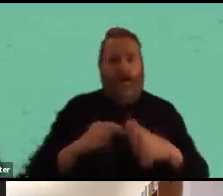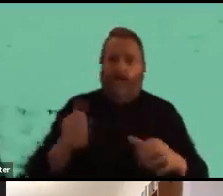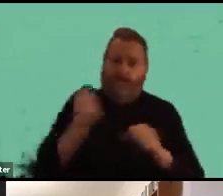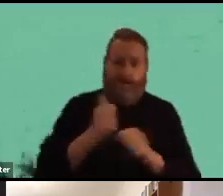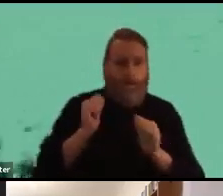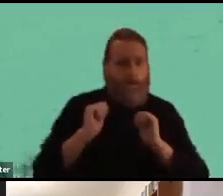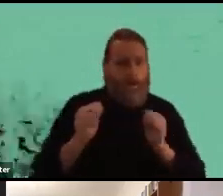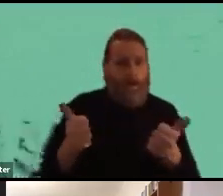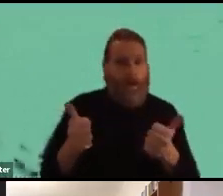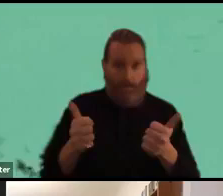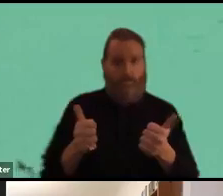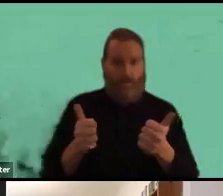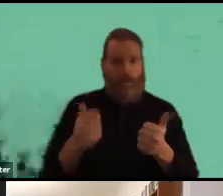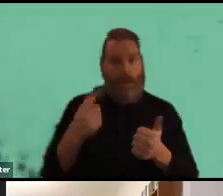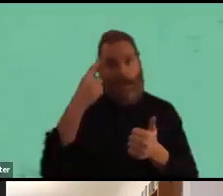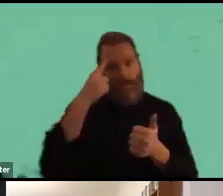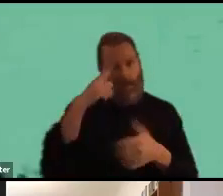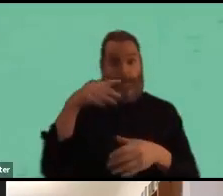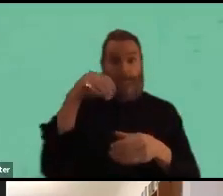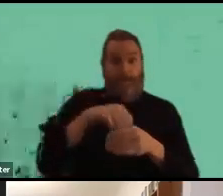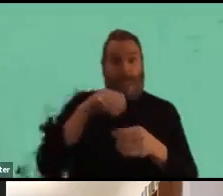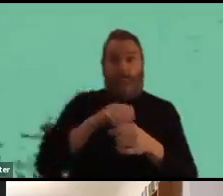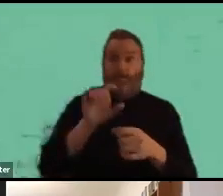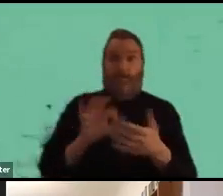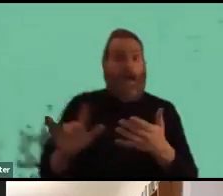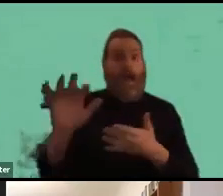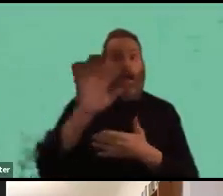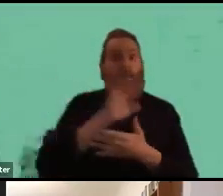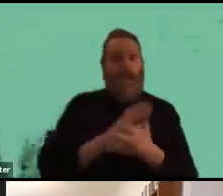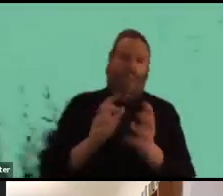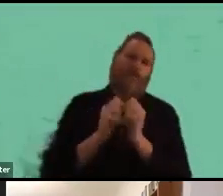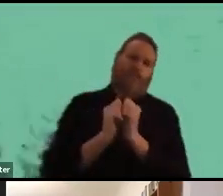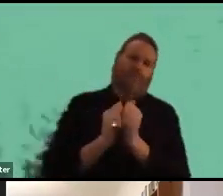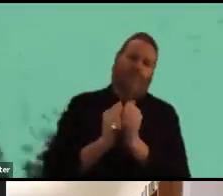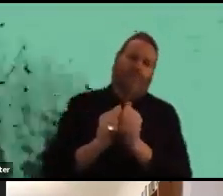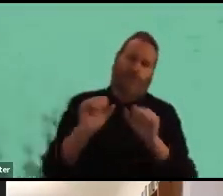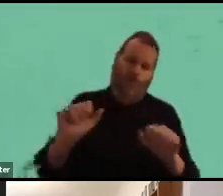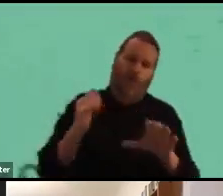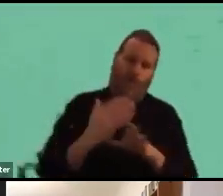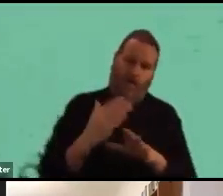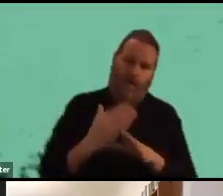members really appreciate the fact that you've taken the time to do that and in closing just to